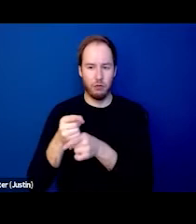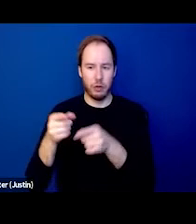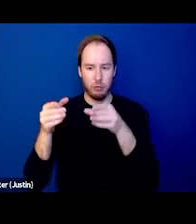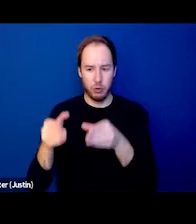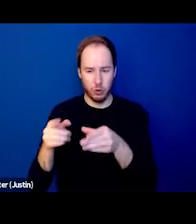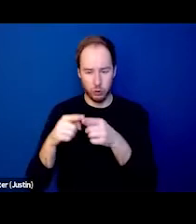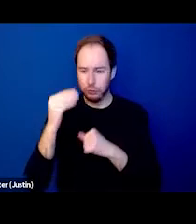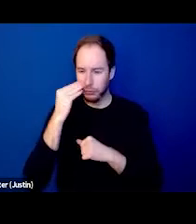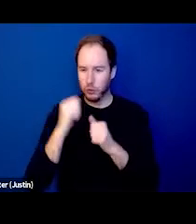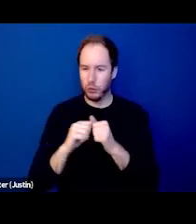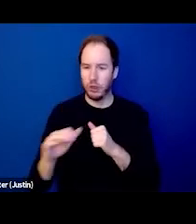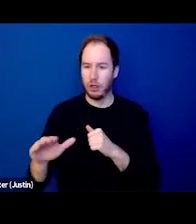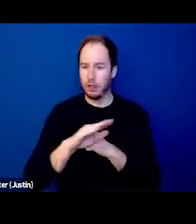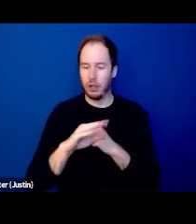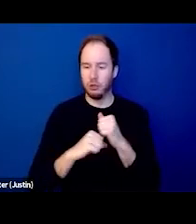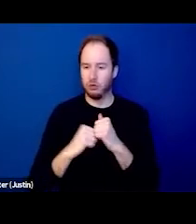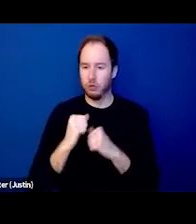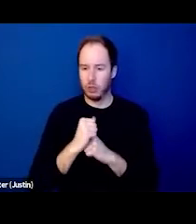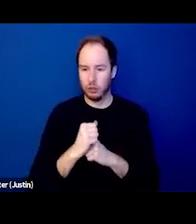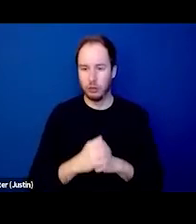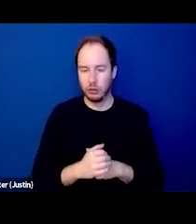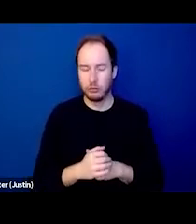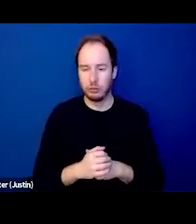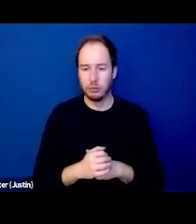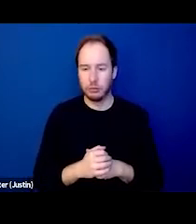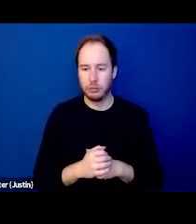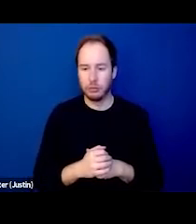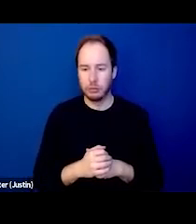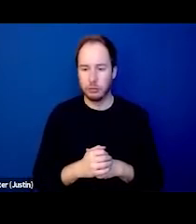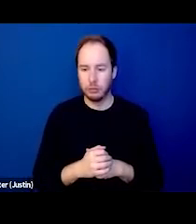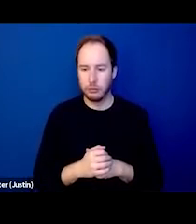with their structure and staff.